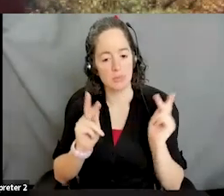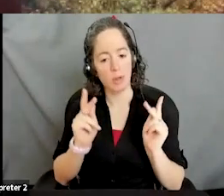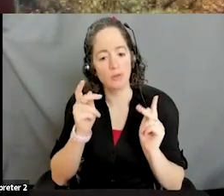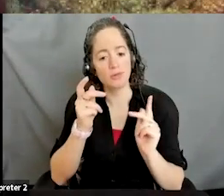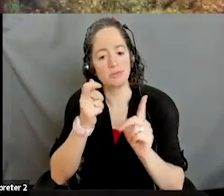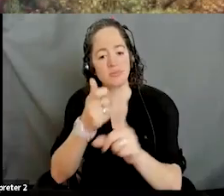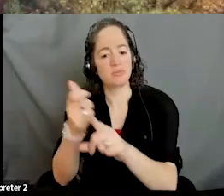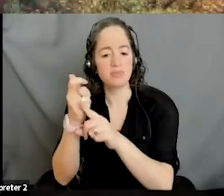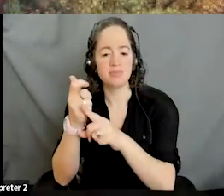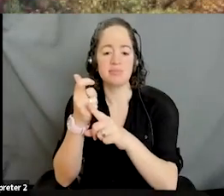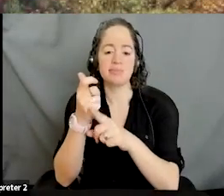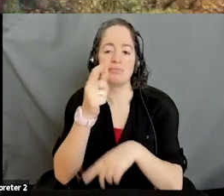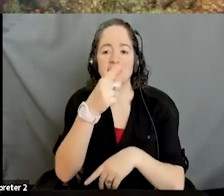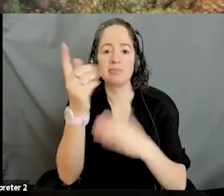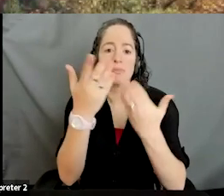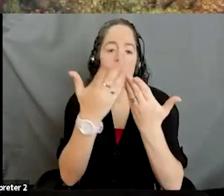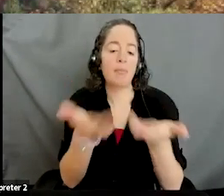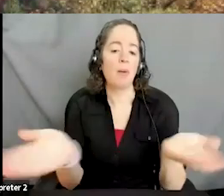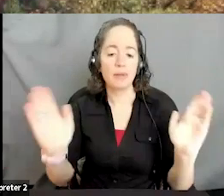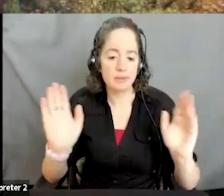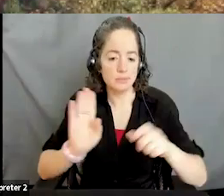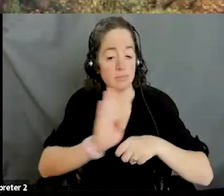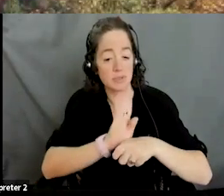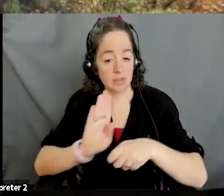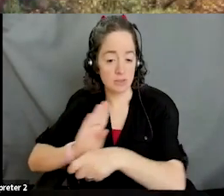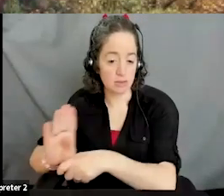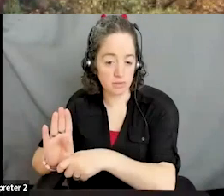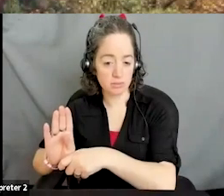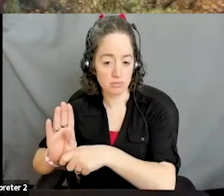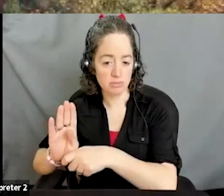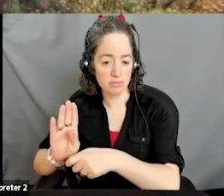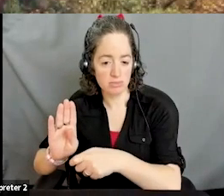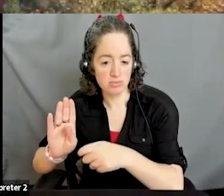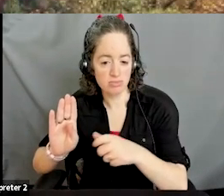which gave us too narrow of a perspective.